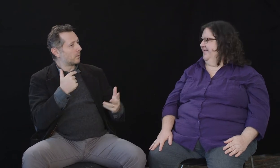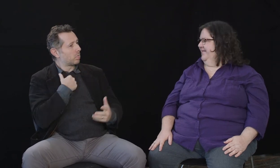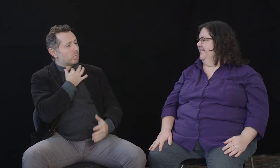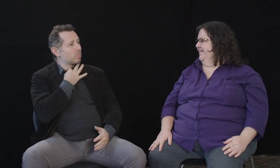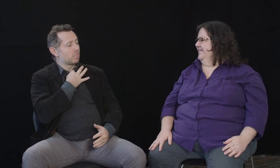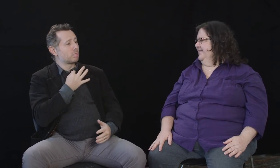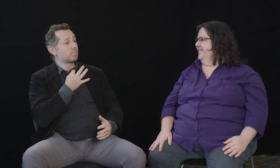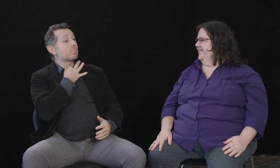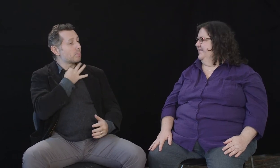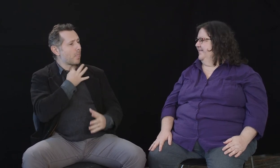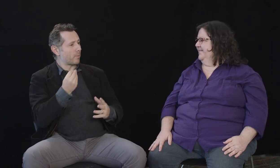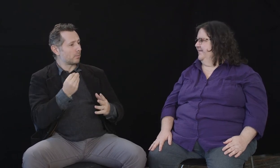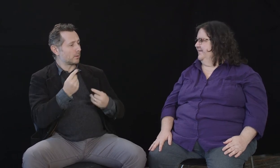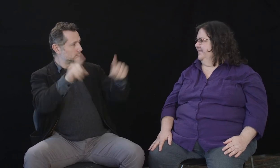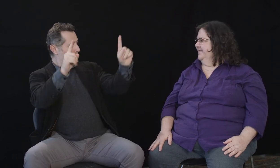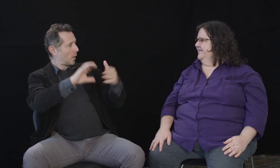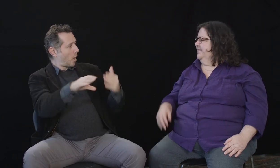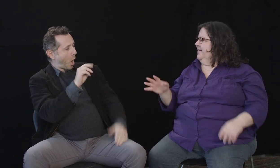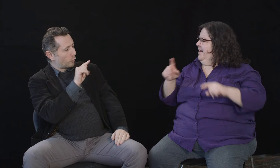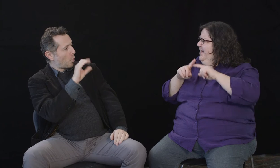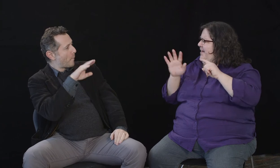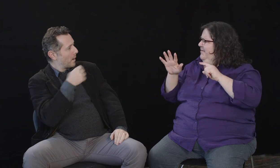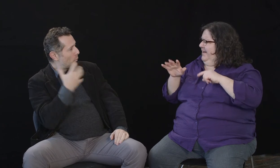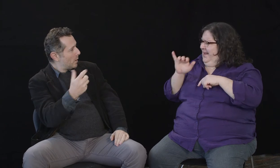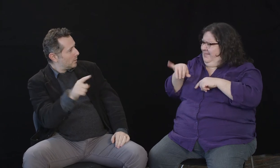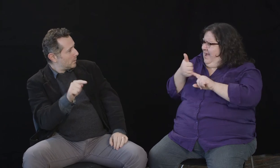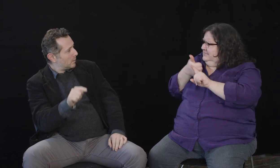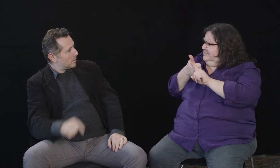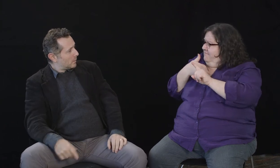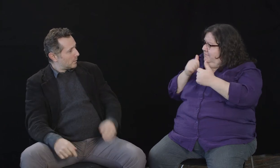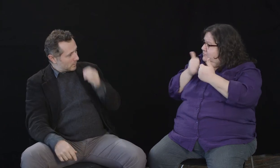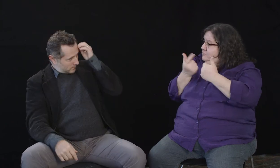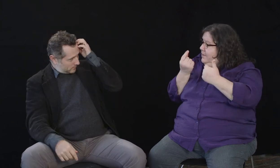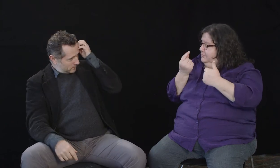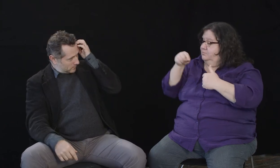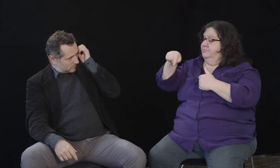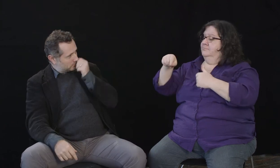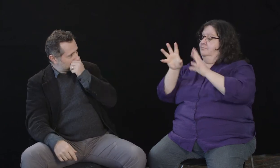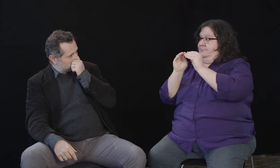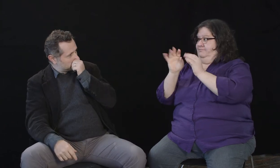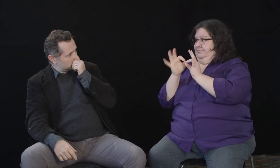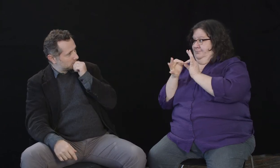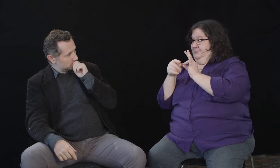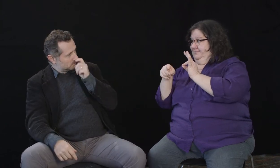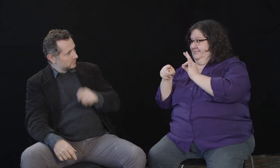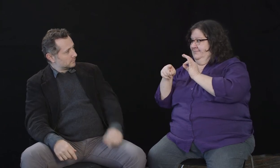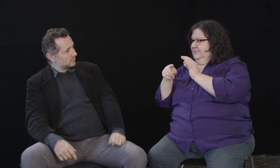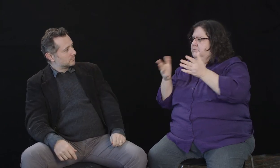I'm also curious... I want a successful outcome. The specific challenge is this is a conference talk,